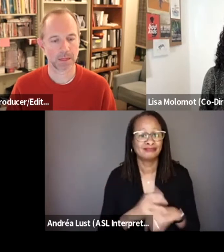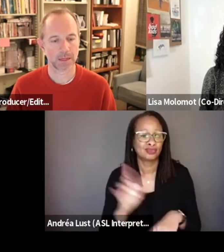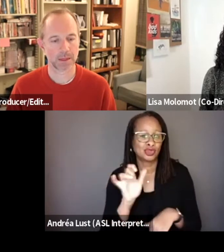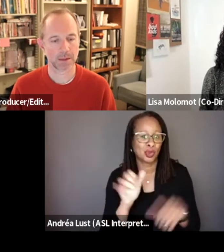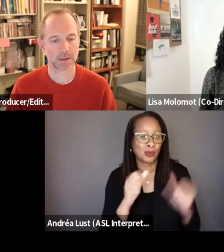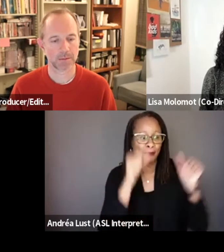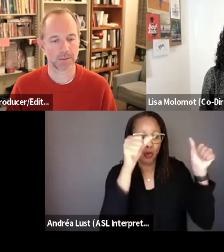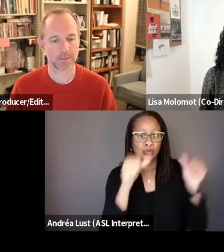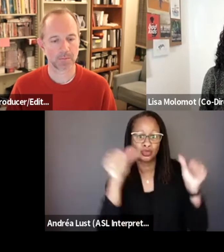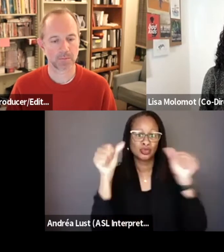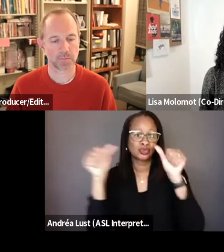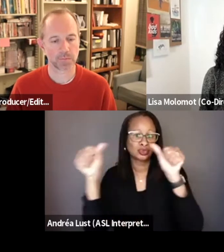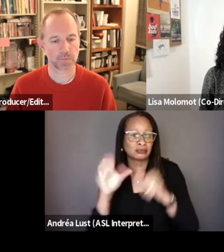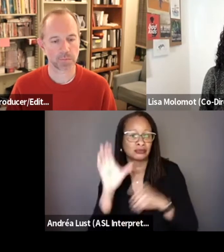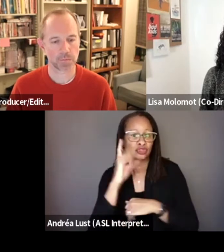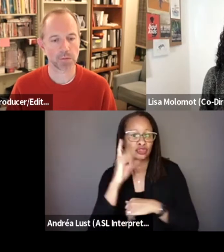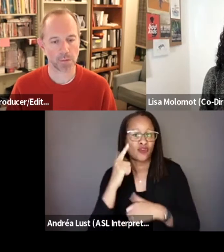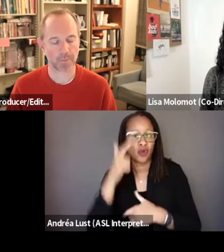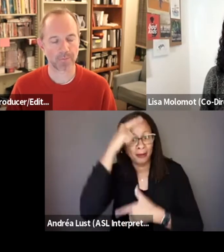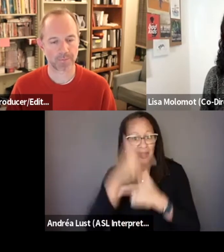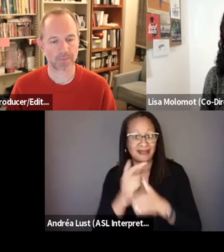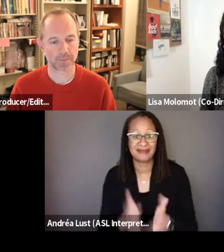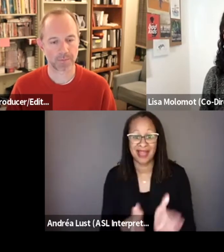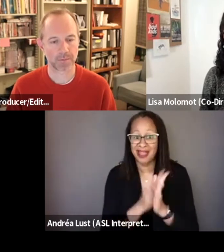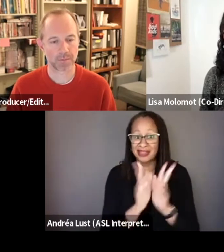ask people around in Falfurrias,